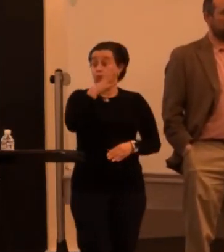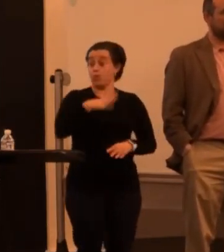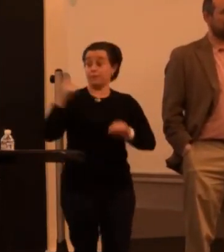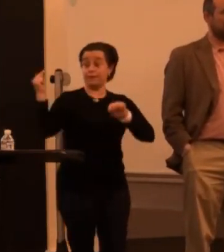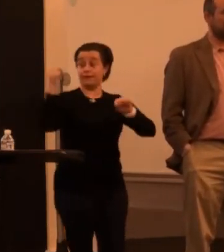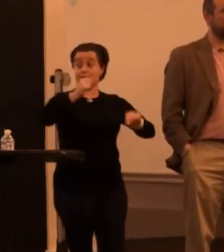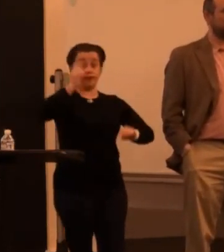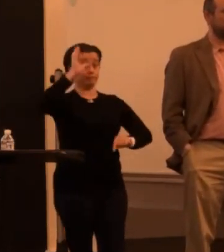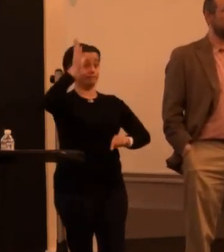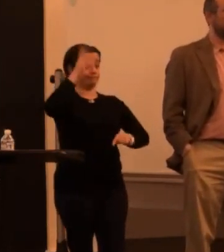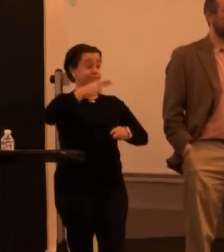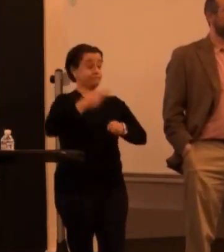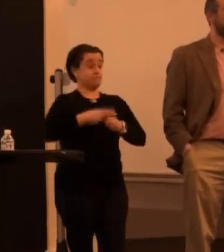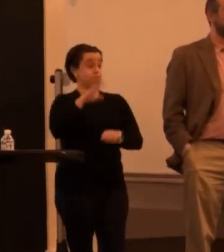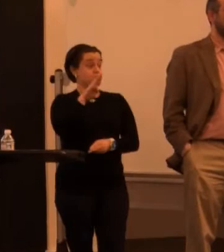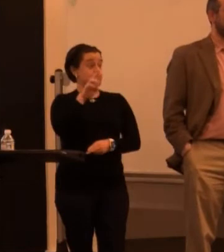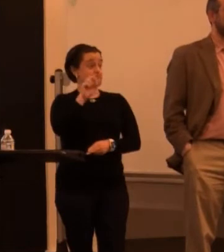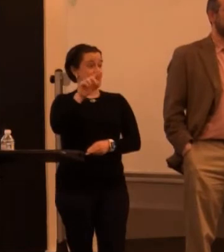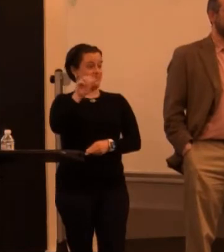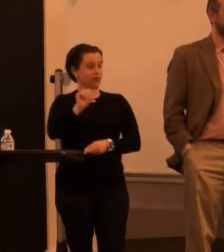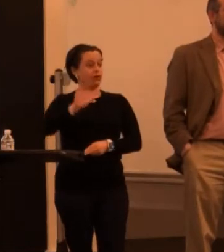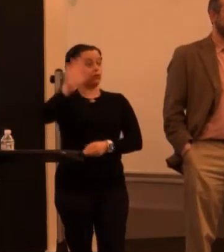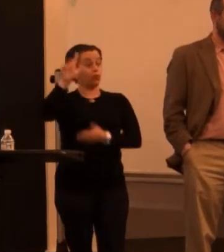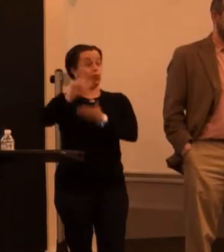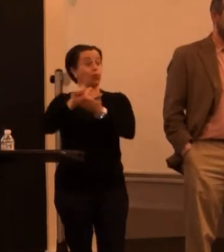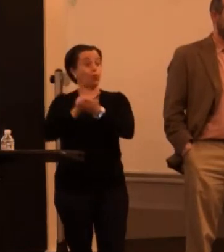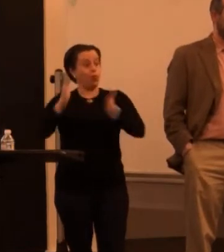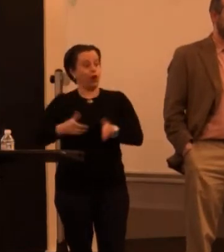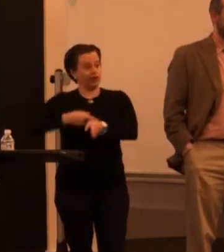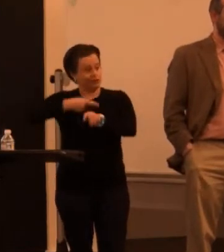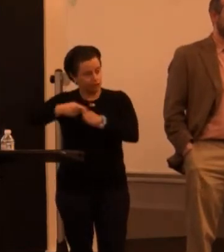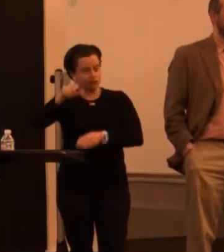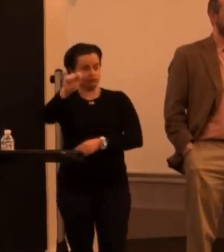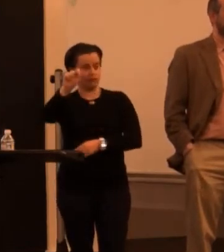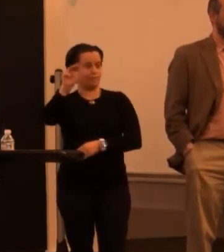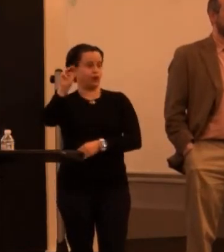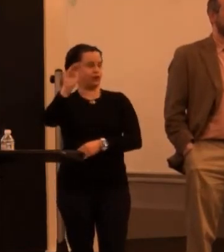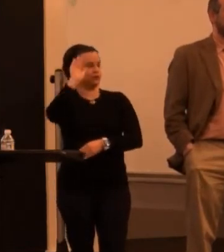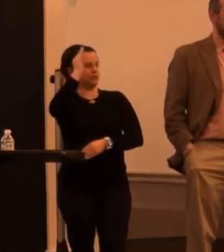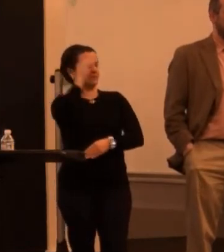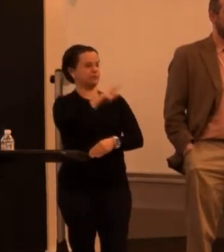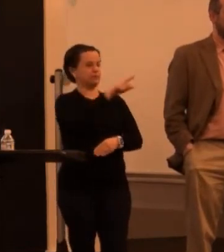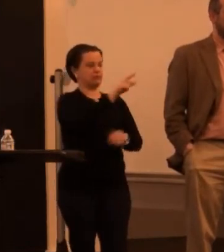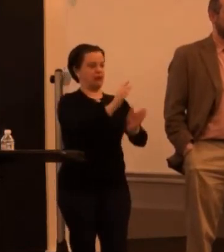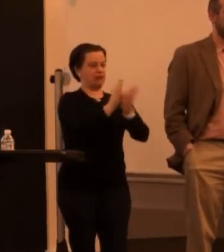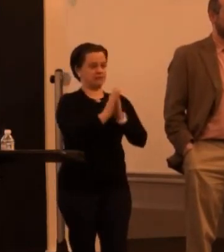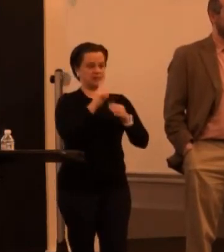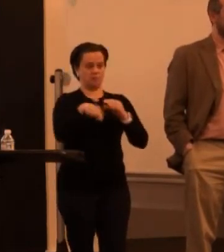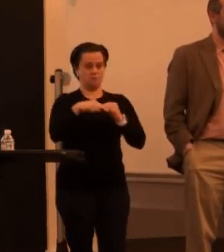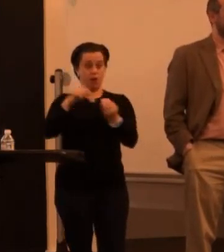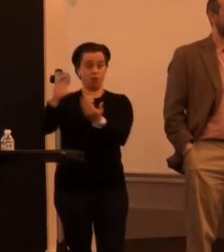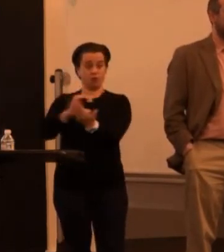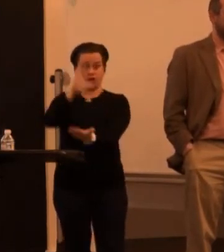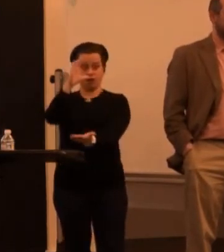This sounds to me like most likely a trademark question, possibly copyright and not patent.